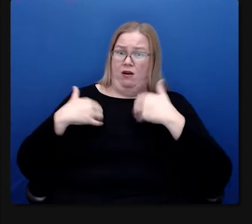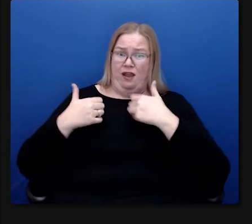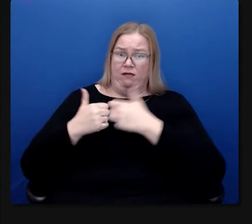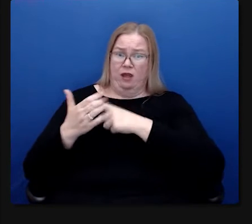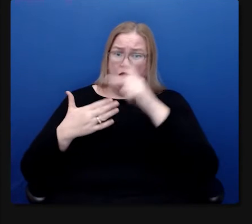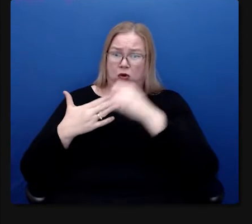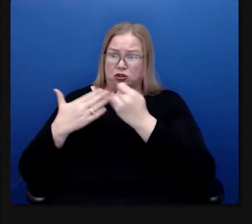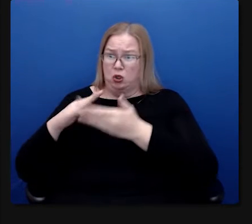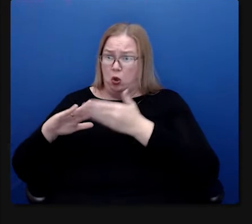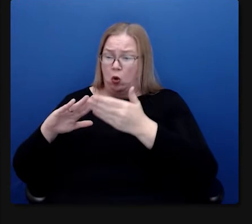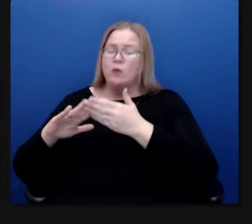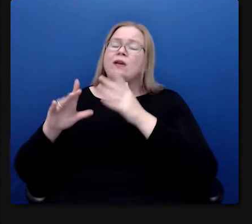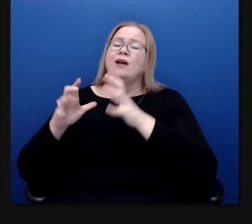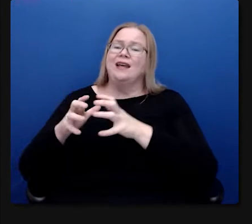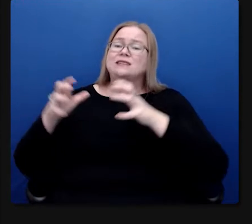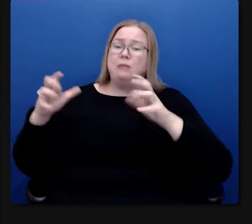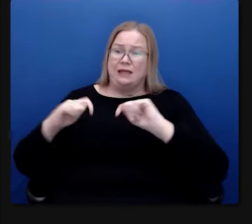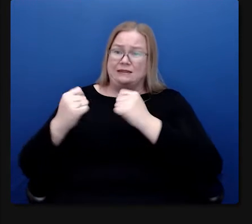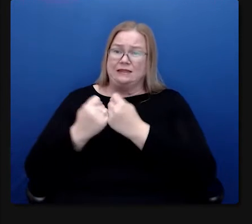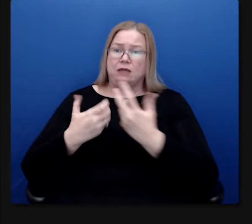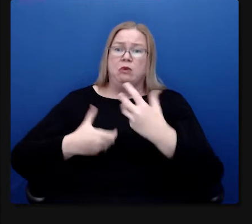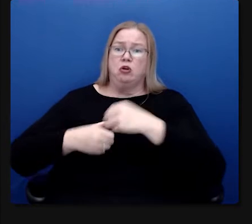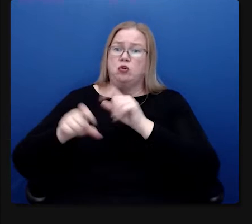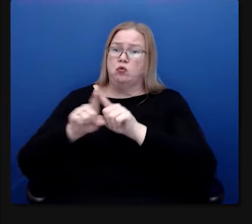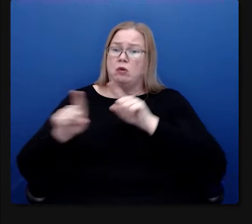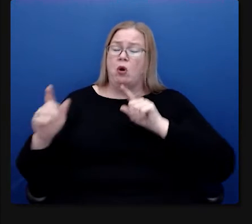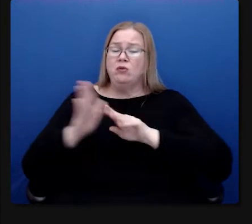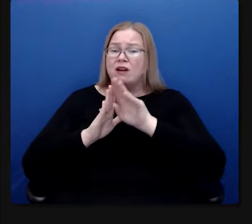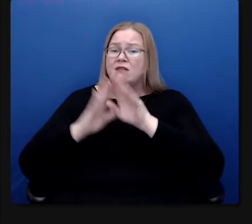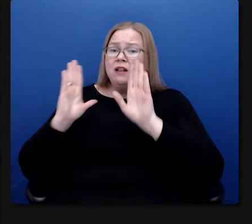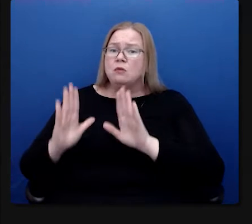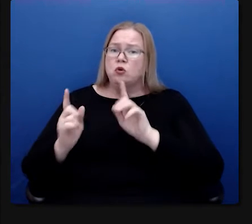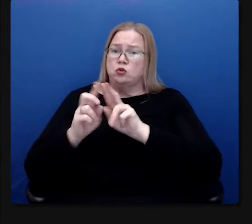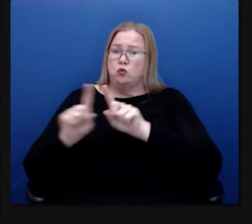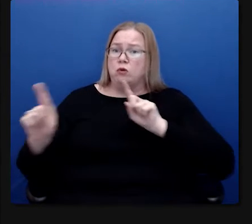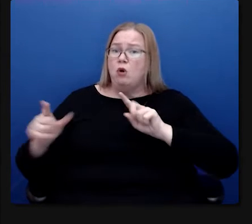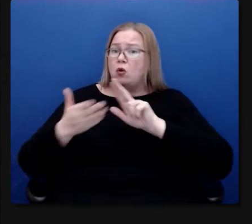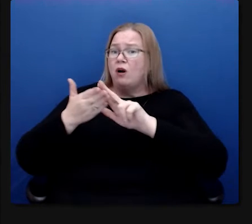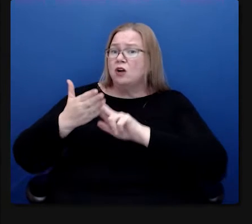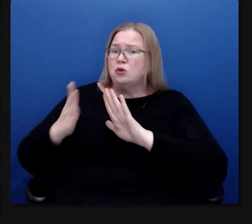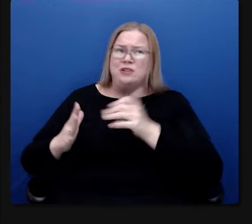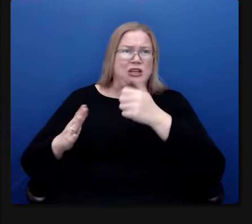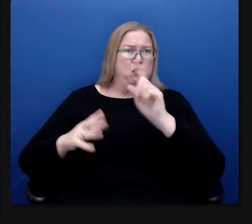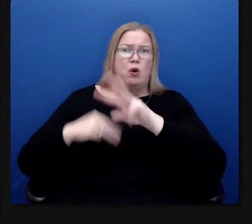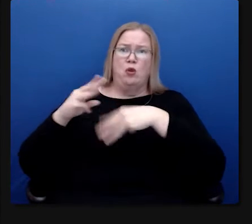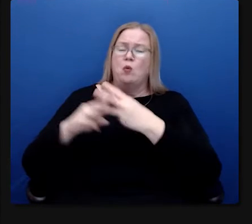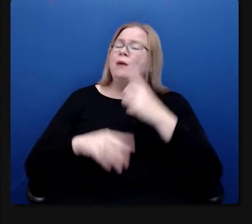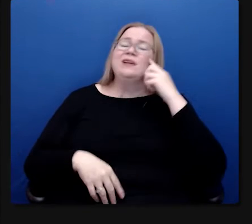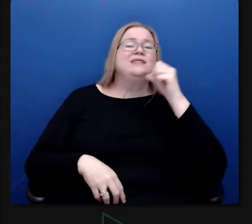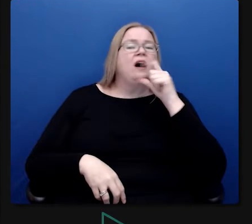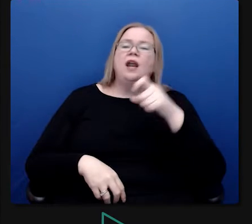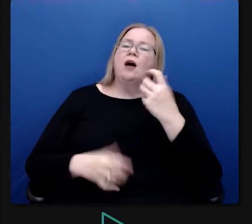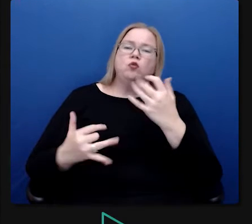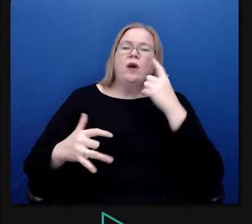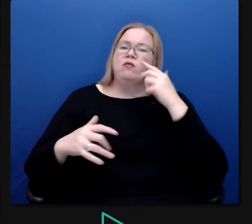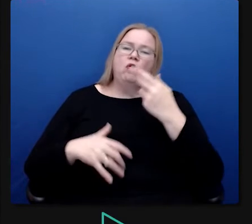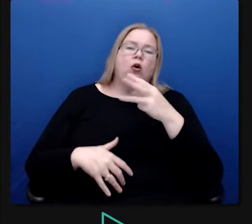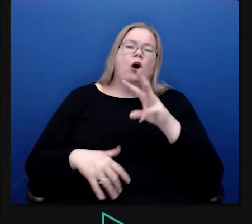you can expand your current development team to include remote developers, remote contractors, anywhere in the world since you don't have to wait for hardware to be shipped to them.